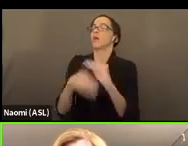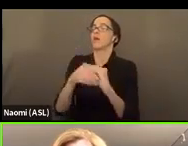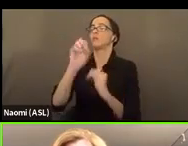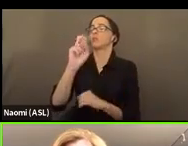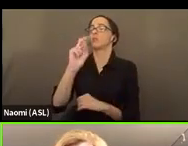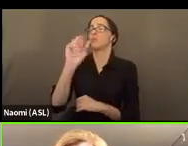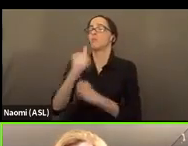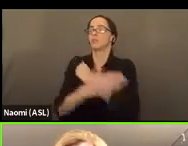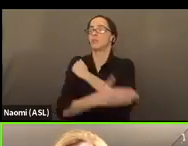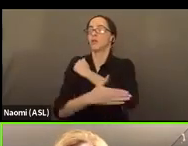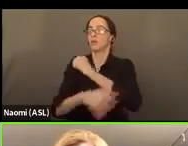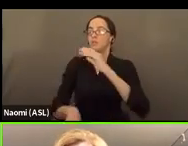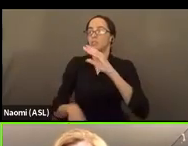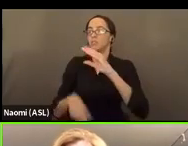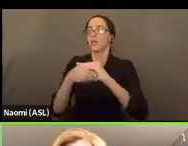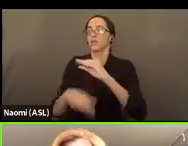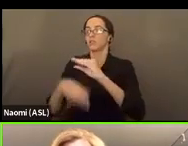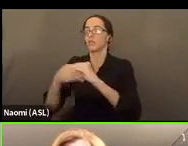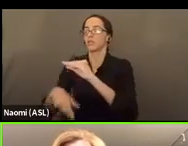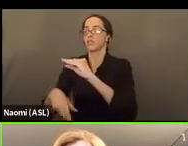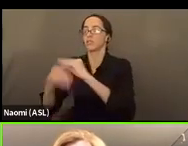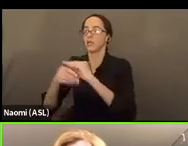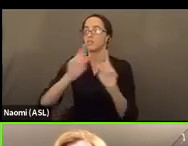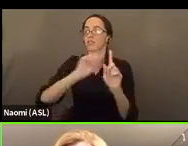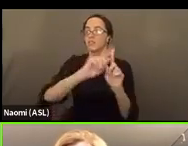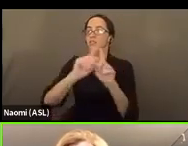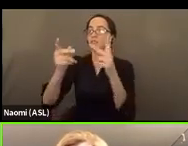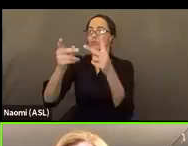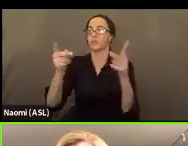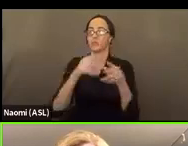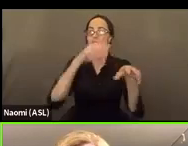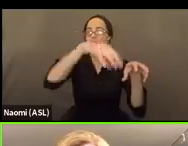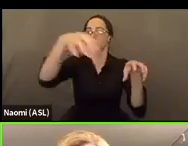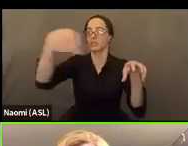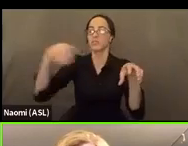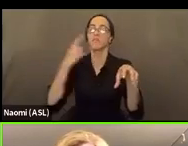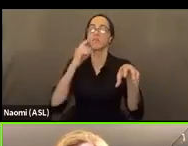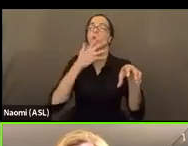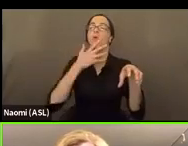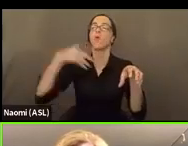in various sites since the very beginning of covid and so we are at multiple sites